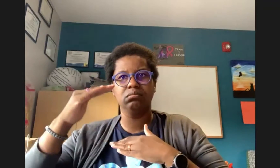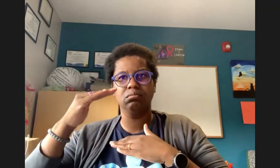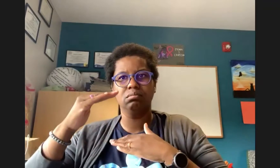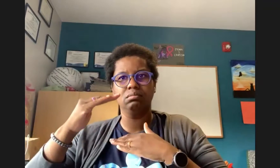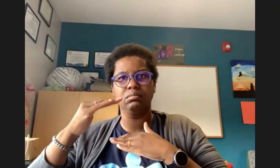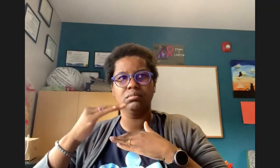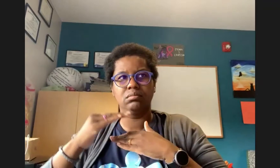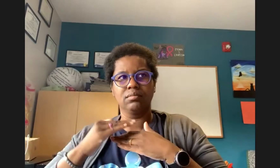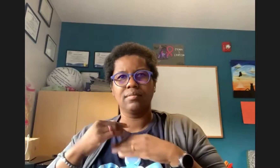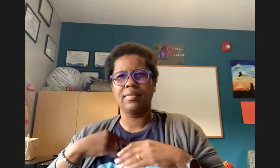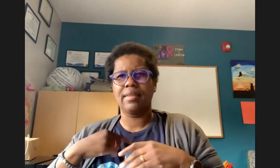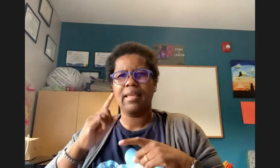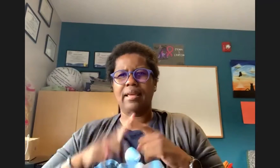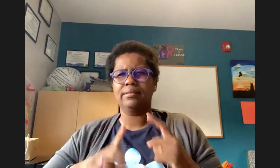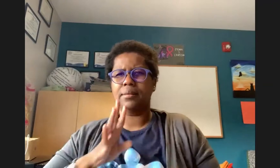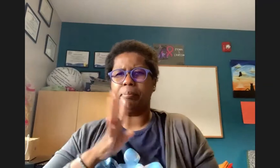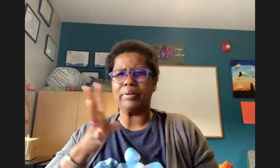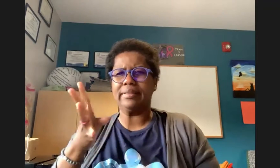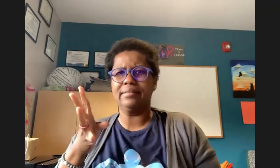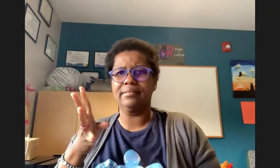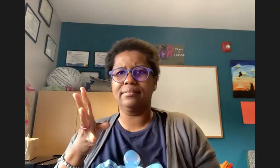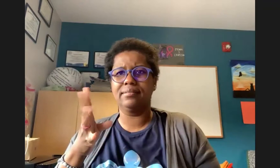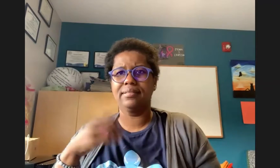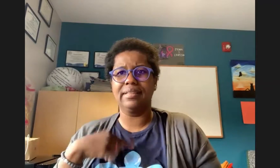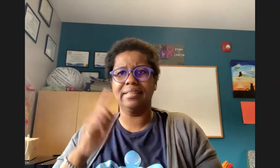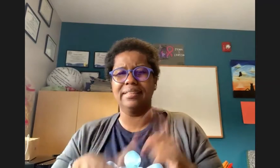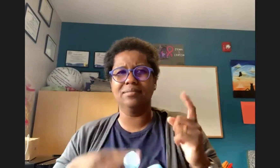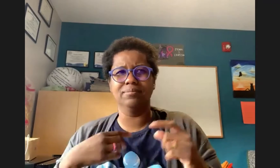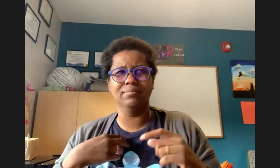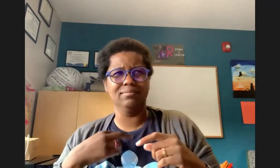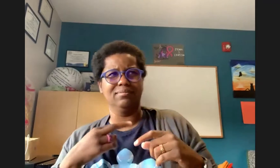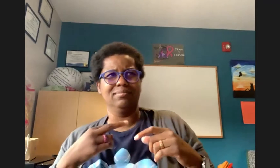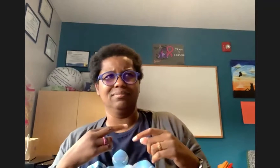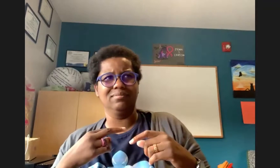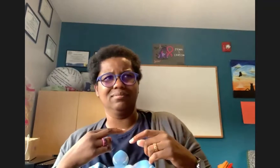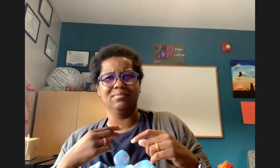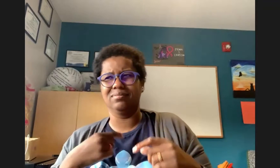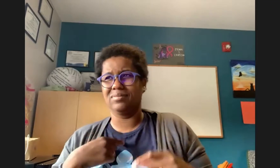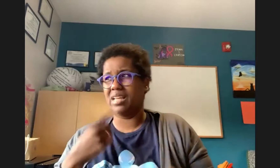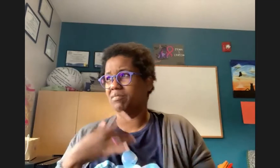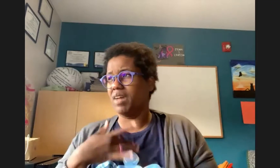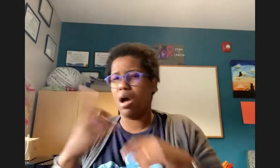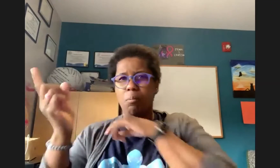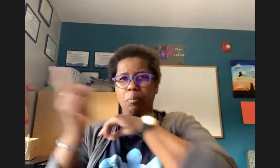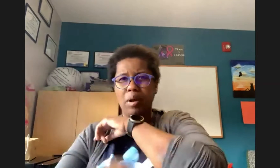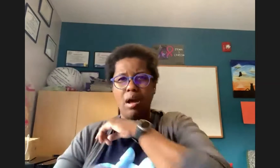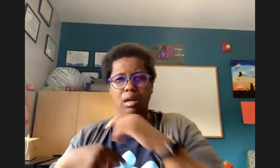My culture was diminished. My esteem fell. I couldn't speak up. I felt punished.